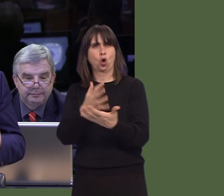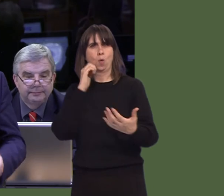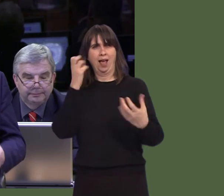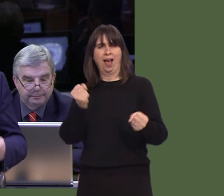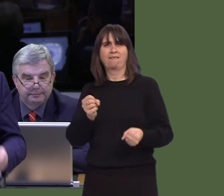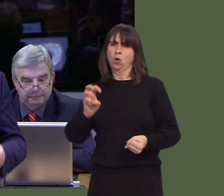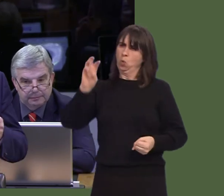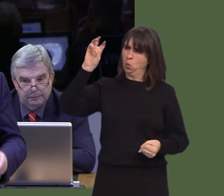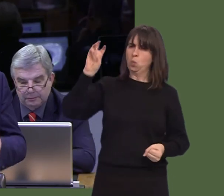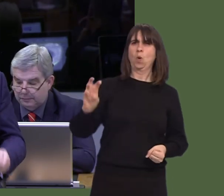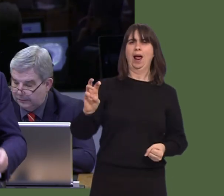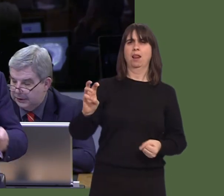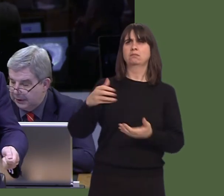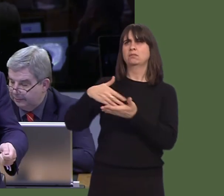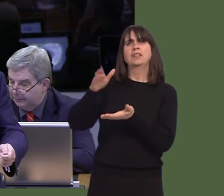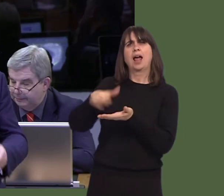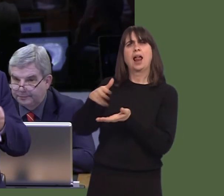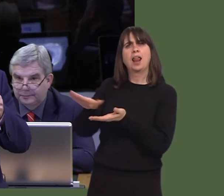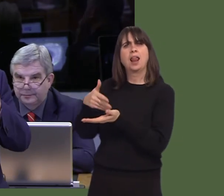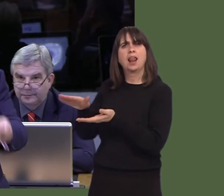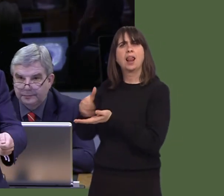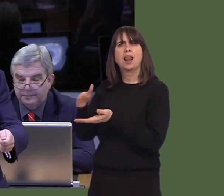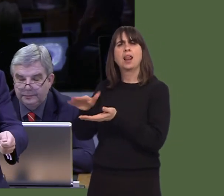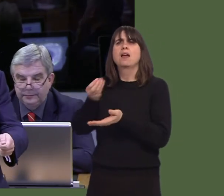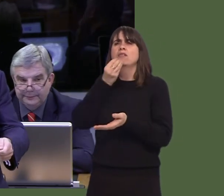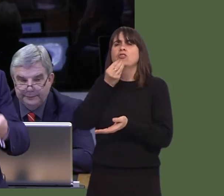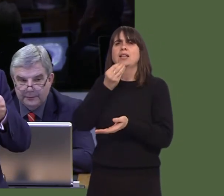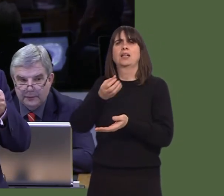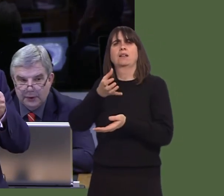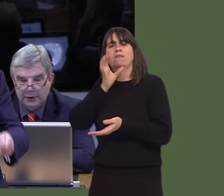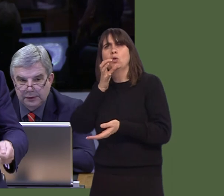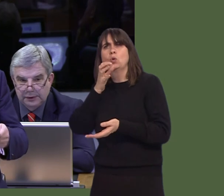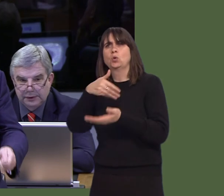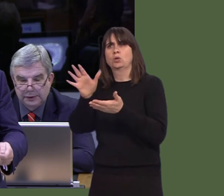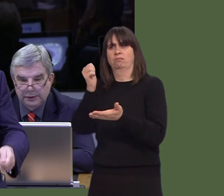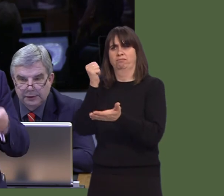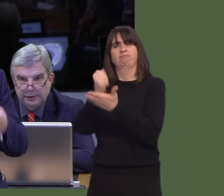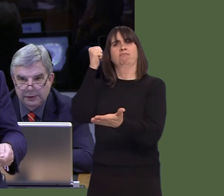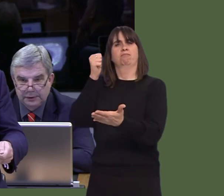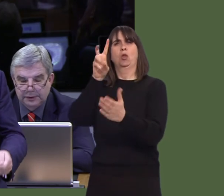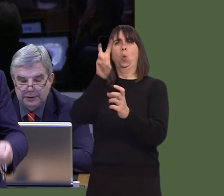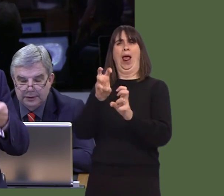in technologies? Addressing challenges and opportunities presented by automation and digitisation is at the heart of our economic action plan.